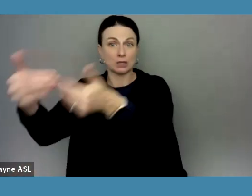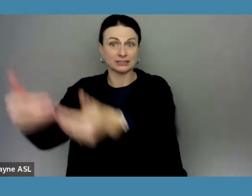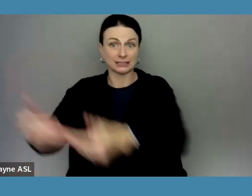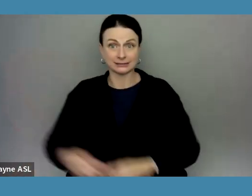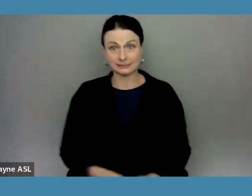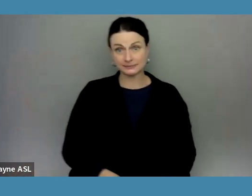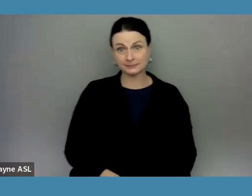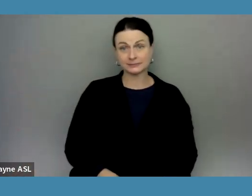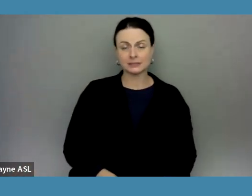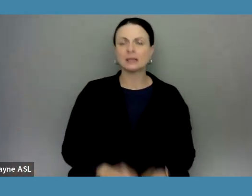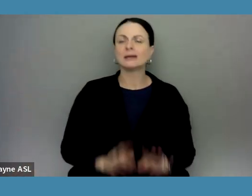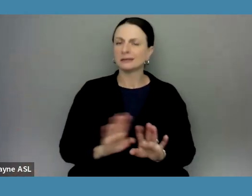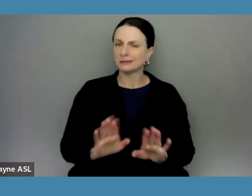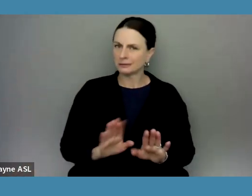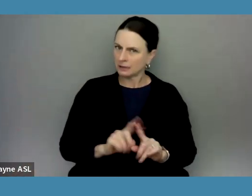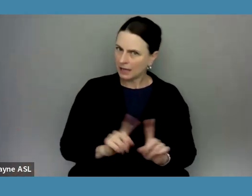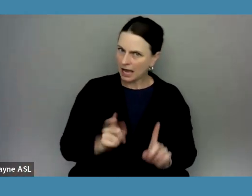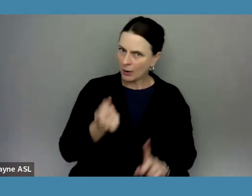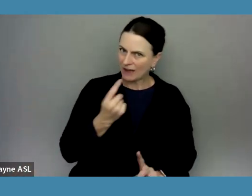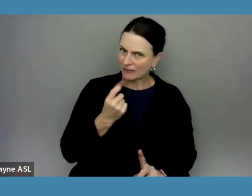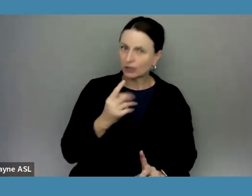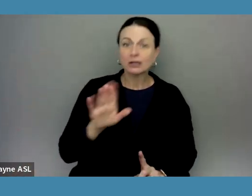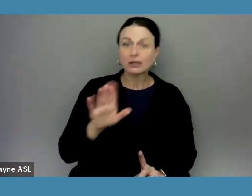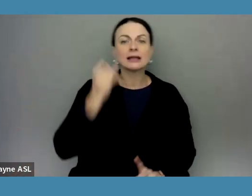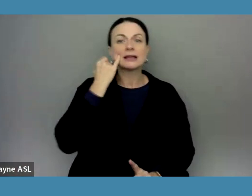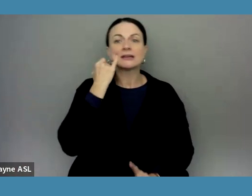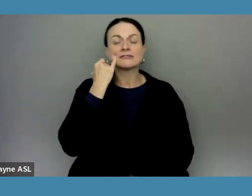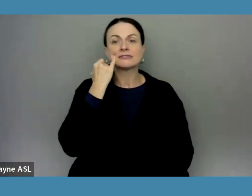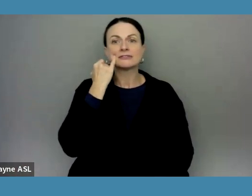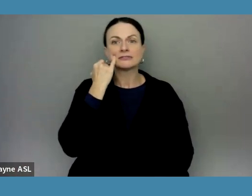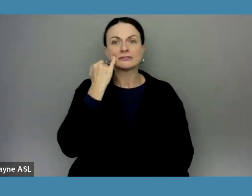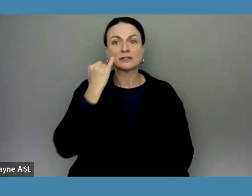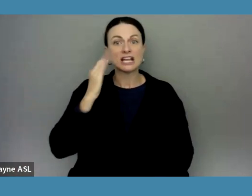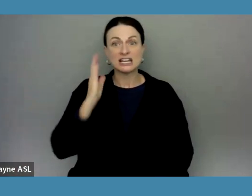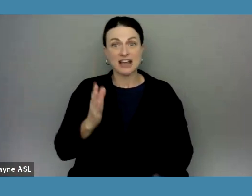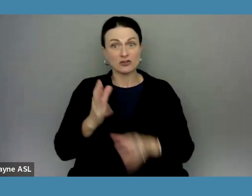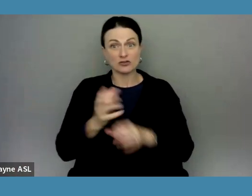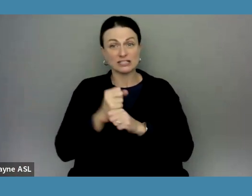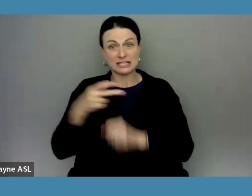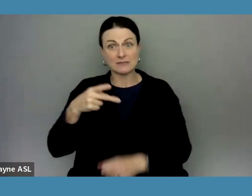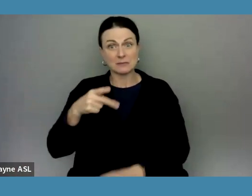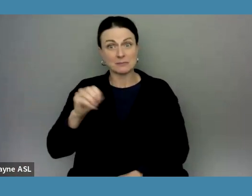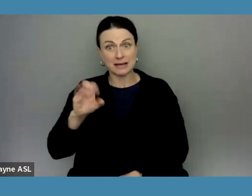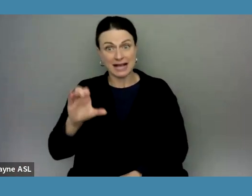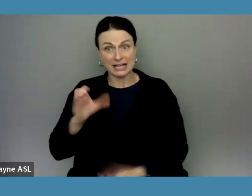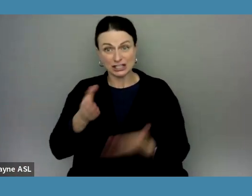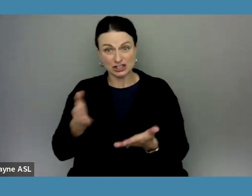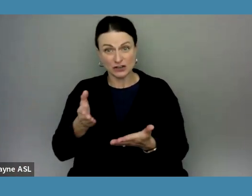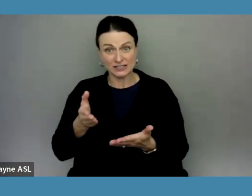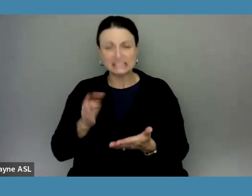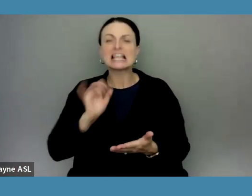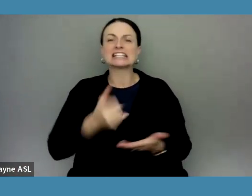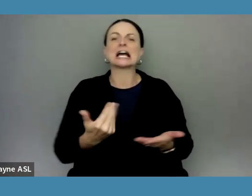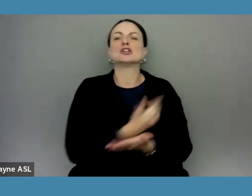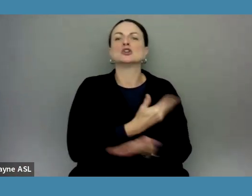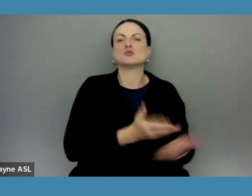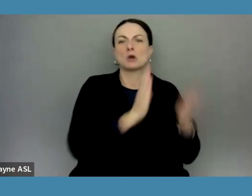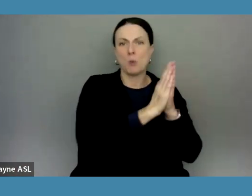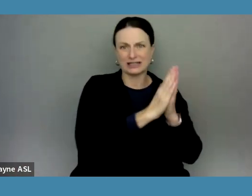However, if they never received the PPEC services, that would be a new request for services.